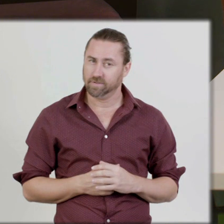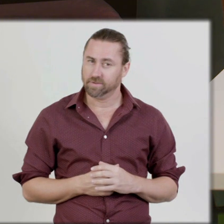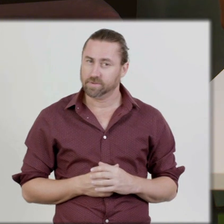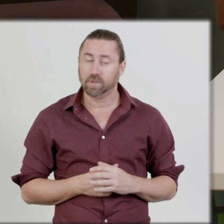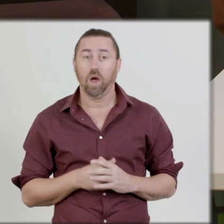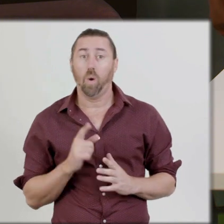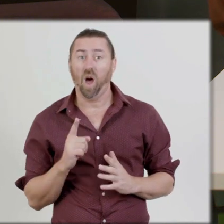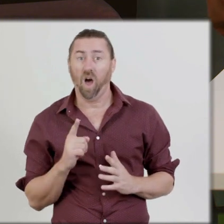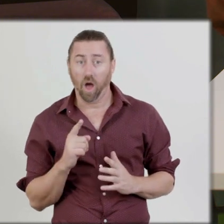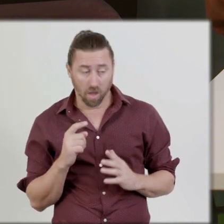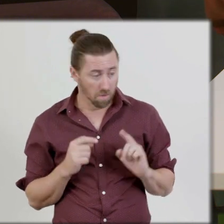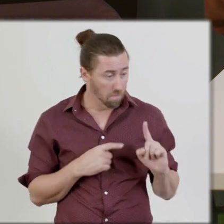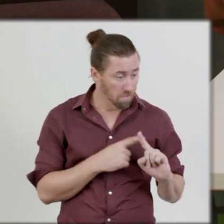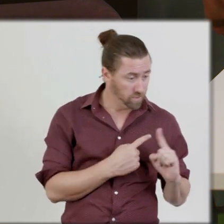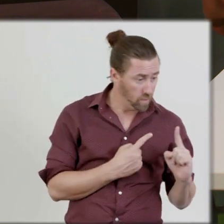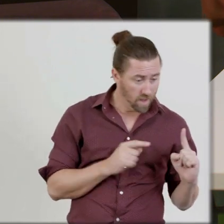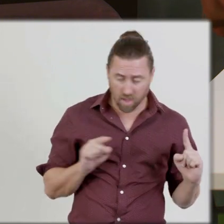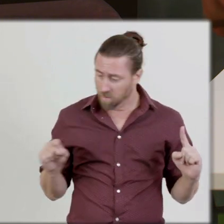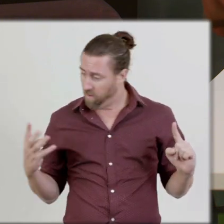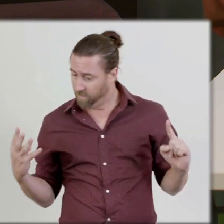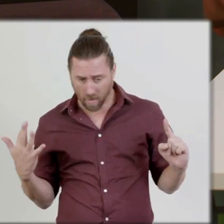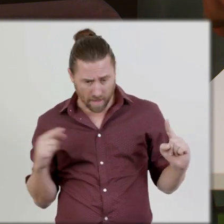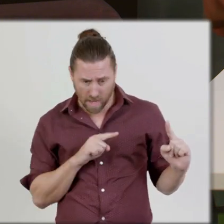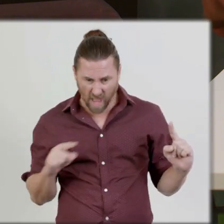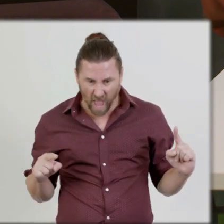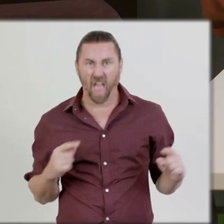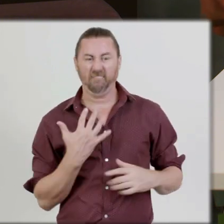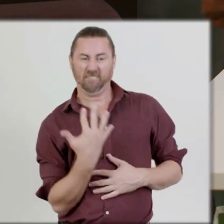So the difference between them is five.